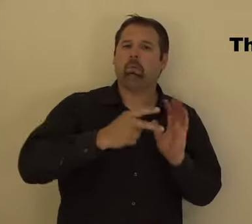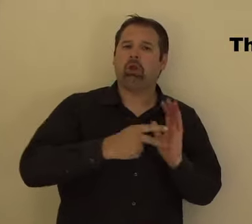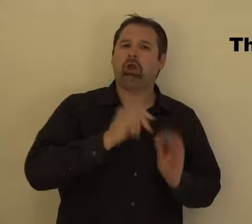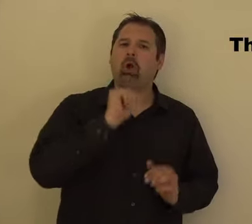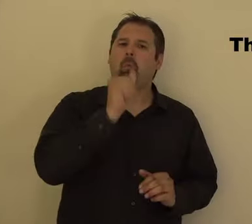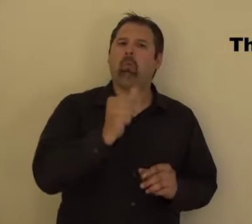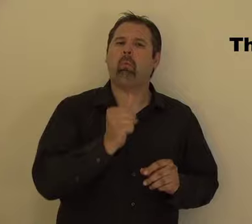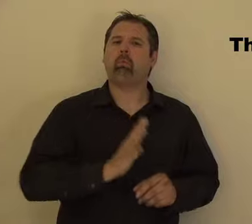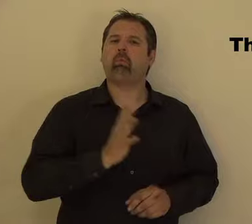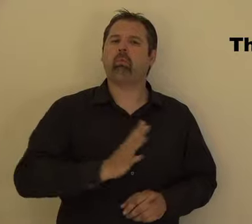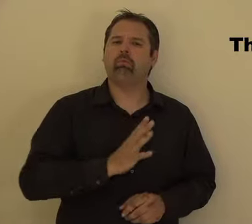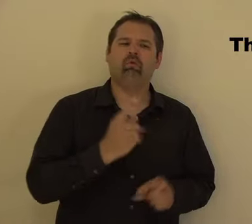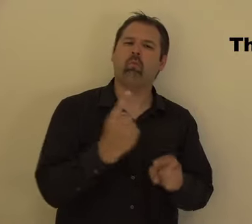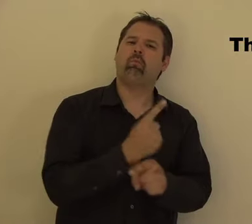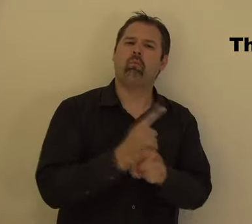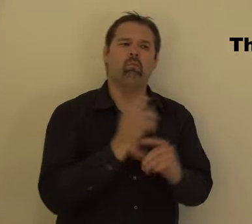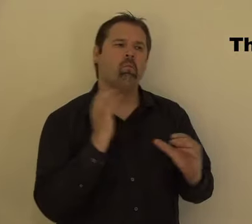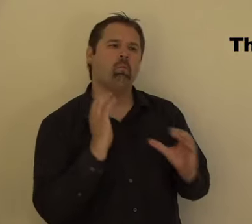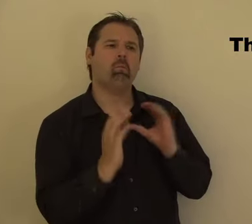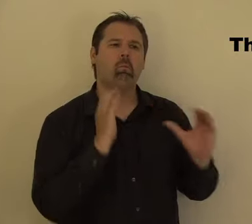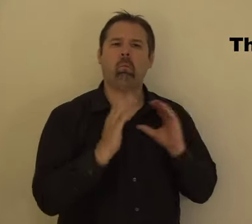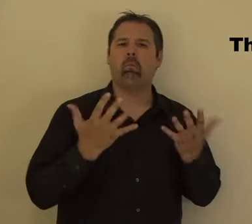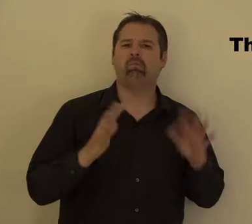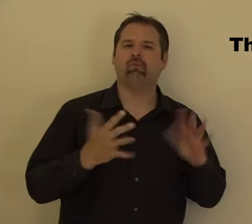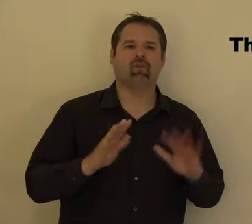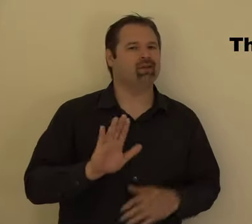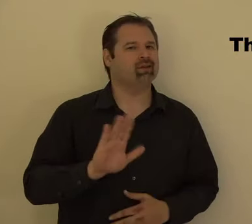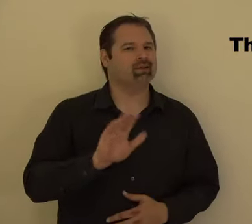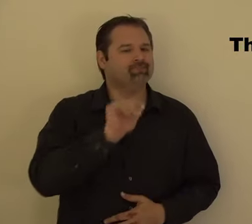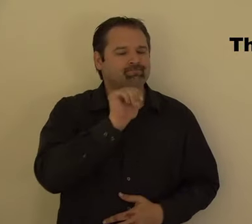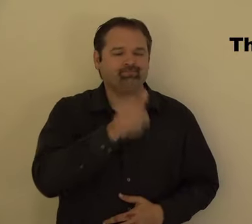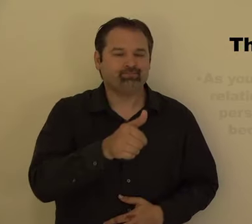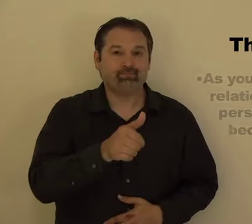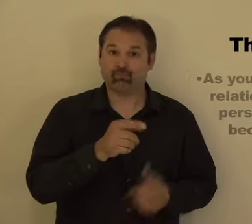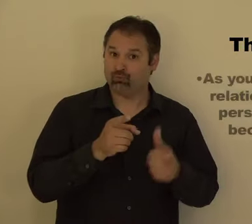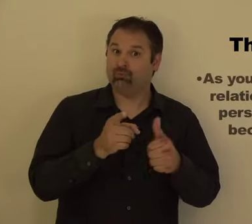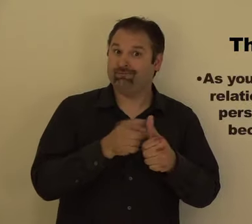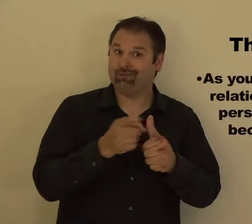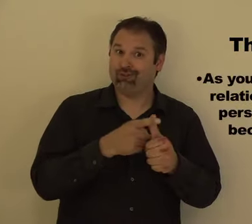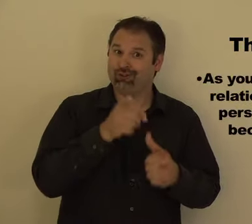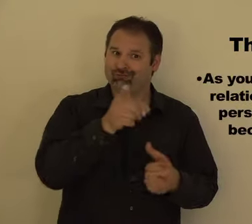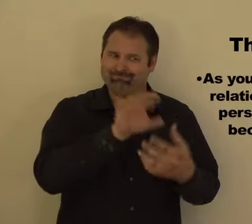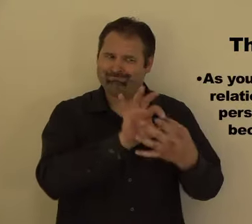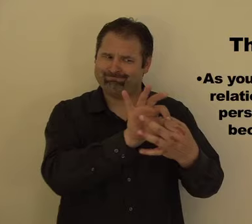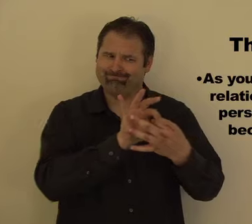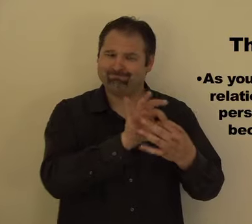Over time, as you develop a relationship with a customer or fellow business person,